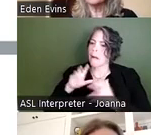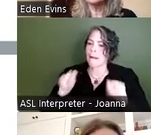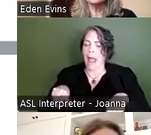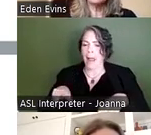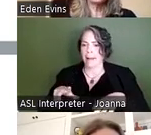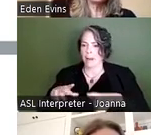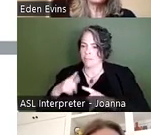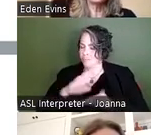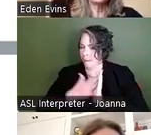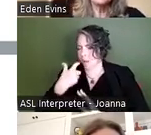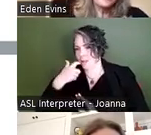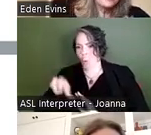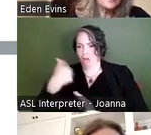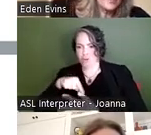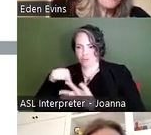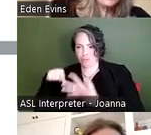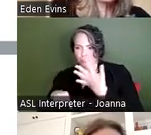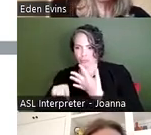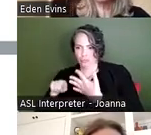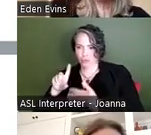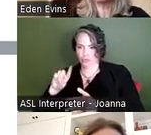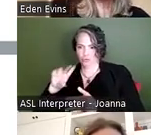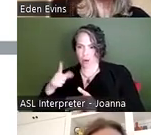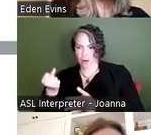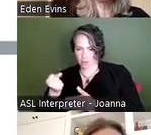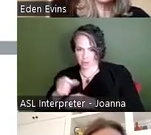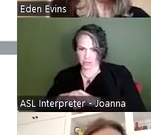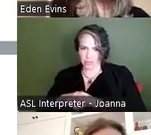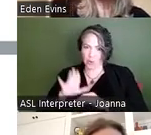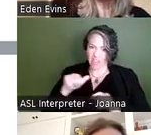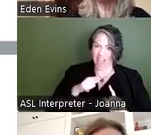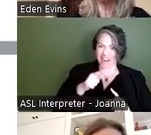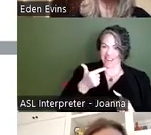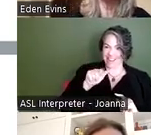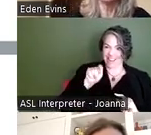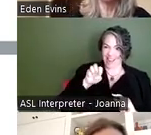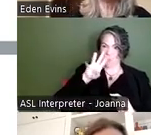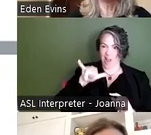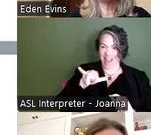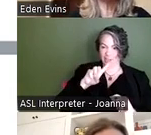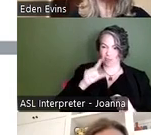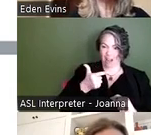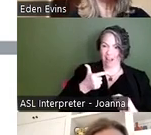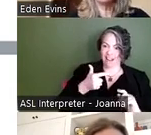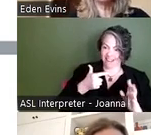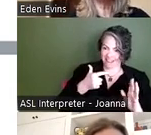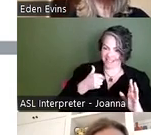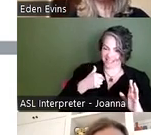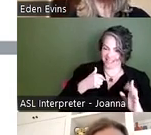arguing about the gateway drug hypothesis for a generation and here with a pretty simple, elegant,